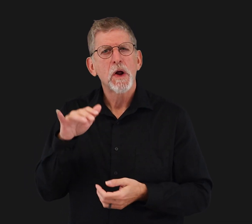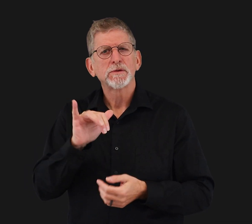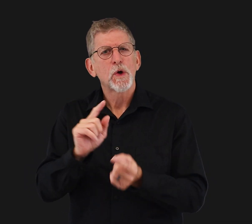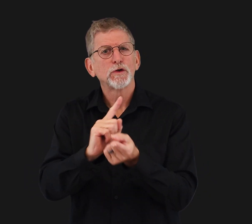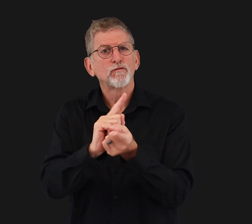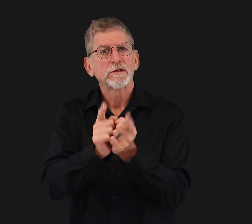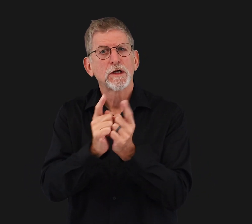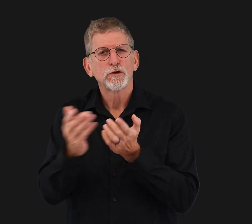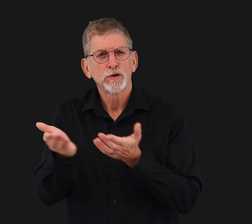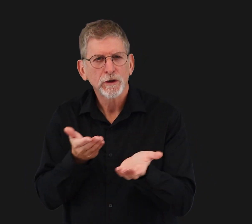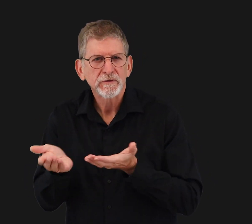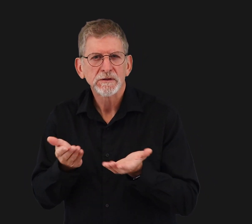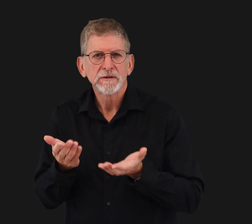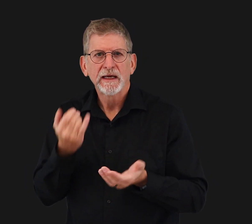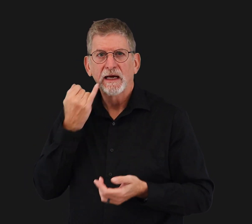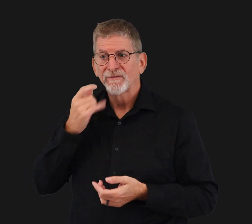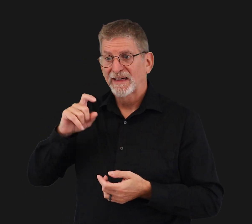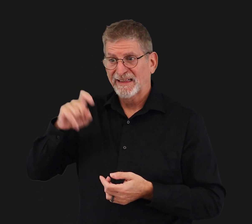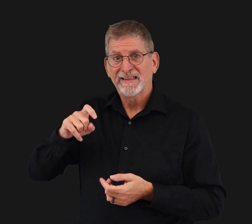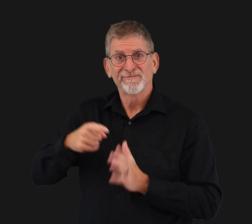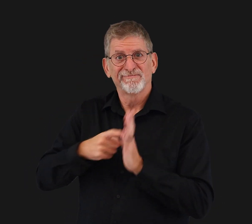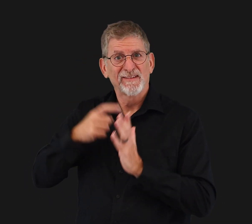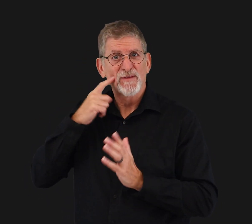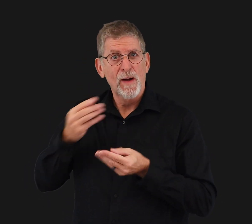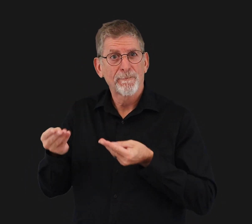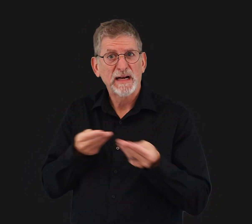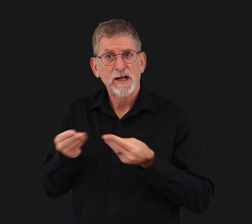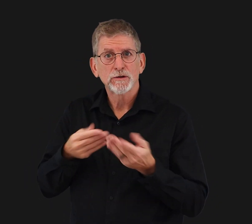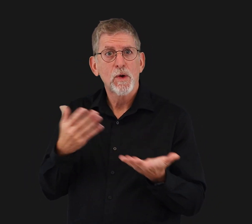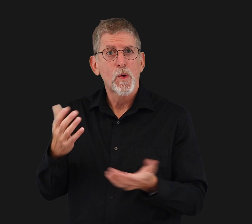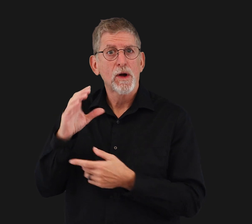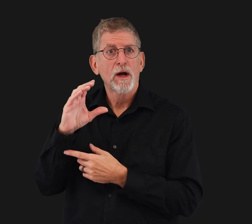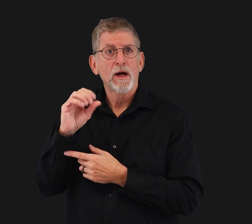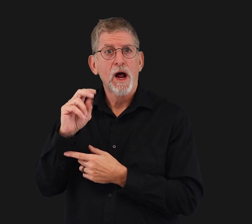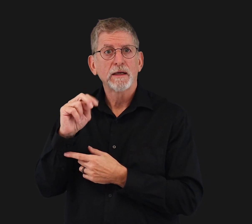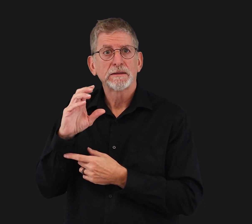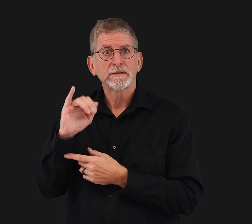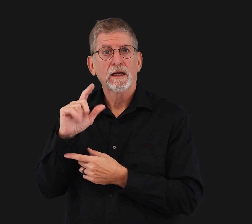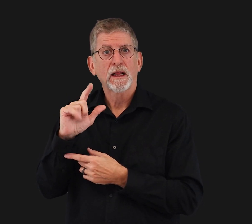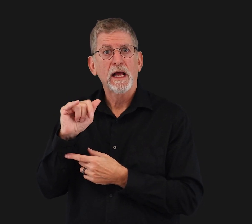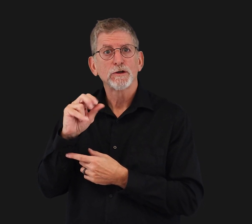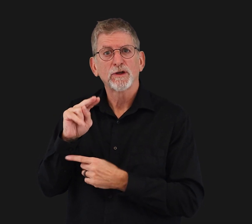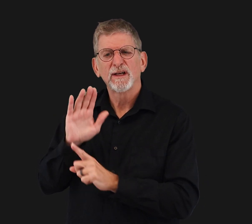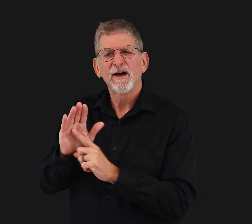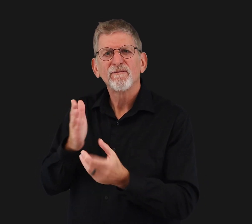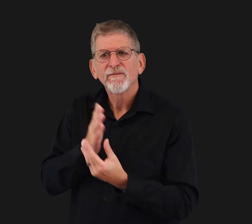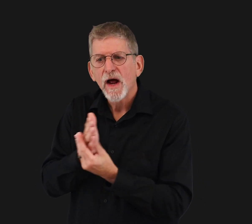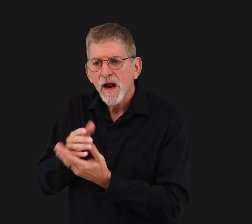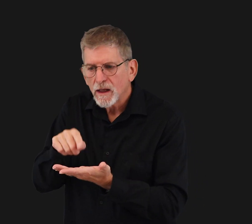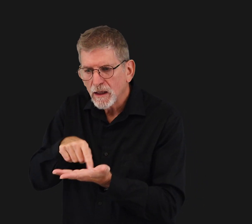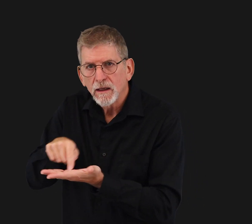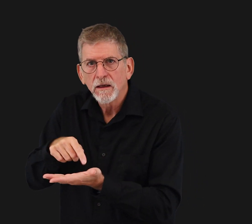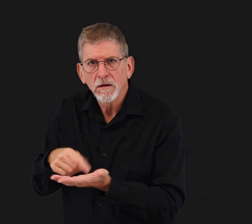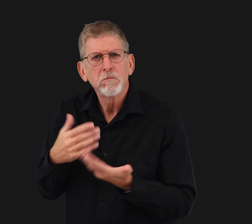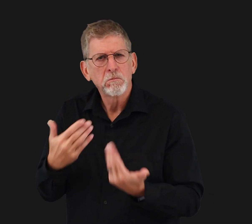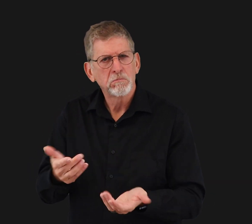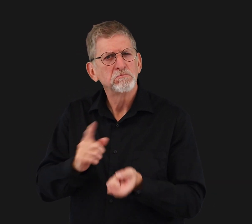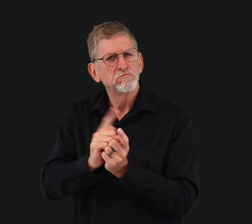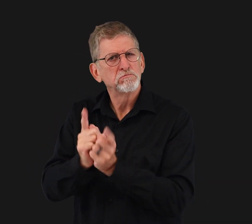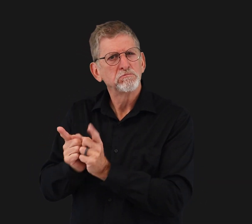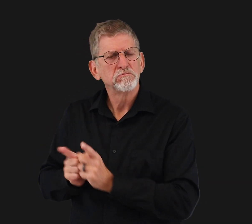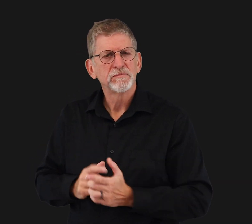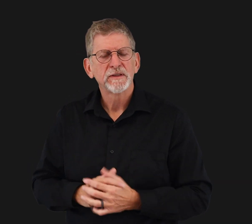as well as translation services when needed for mediation and conciliation files.